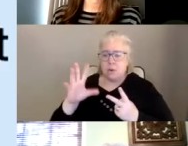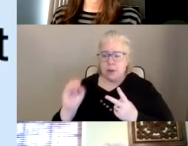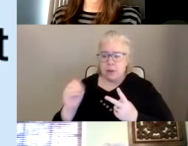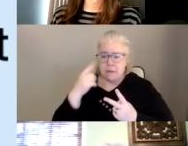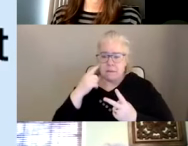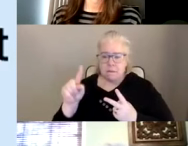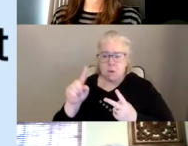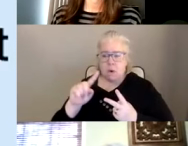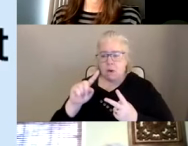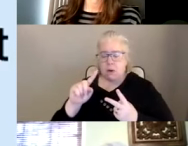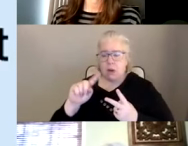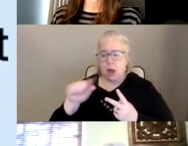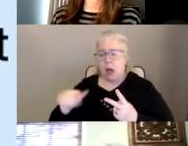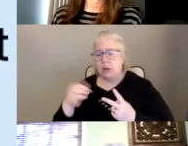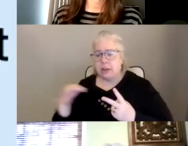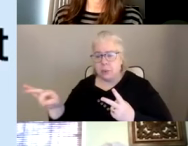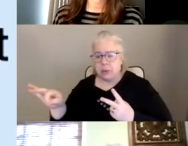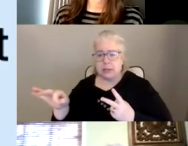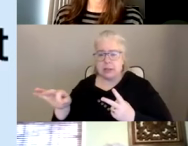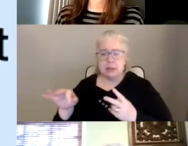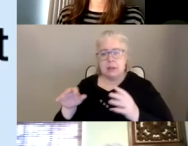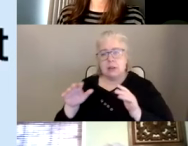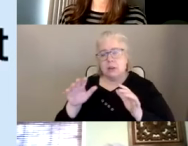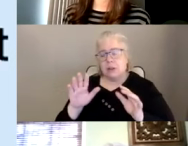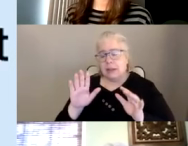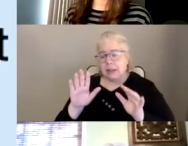for all other languages. So it can be very affordable.